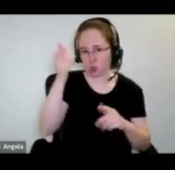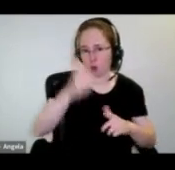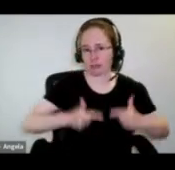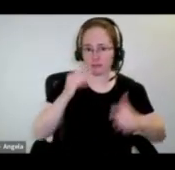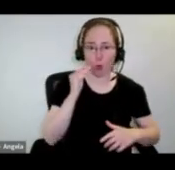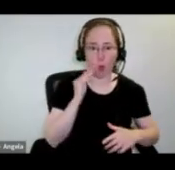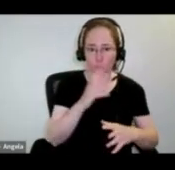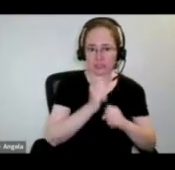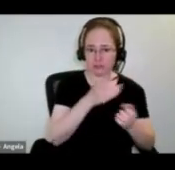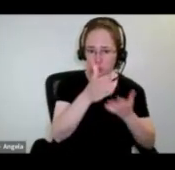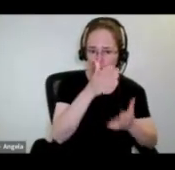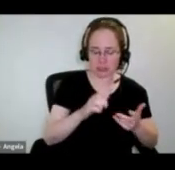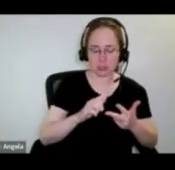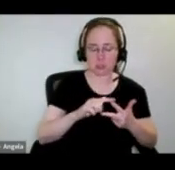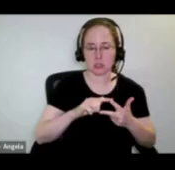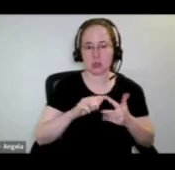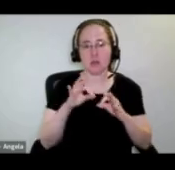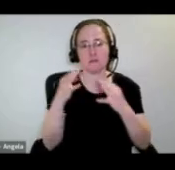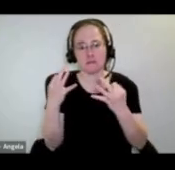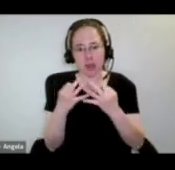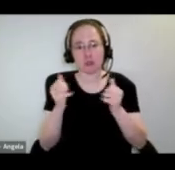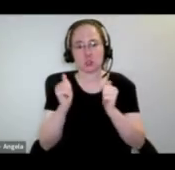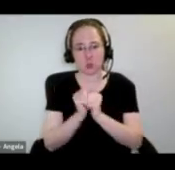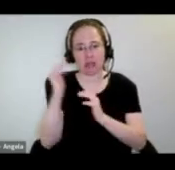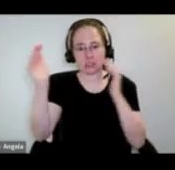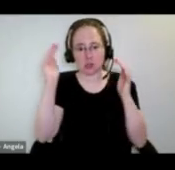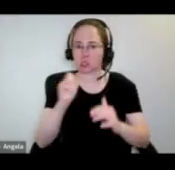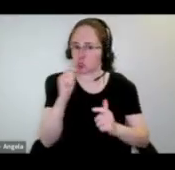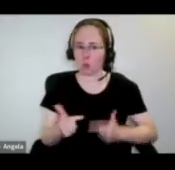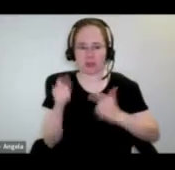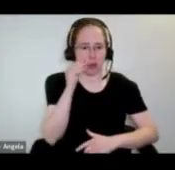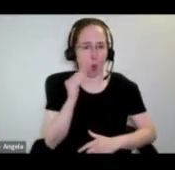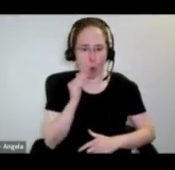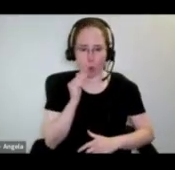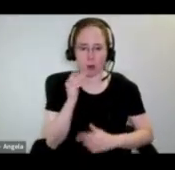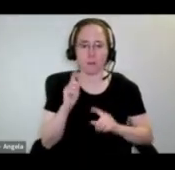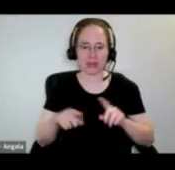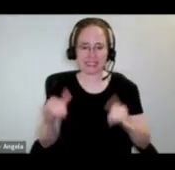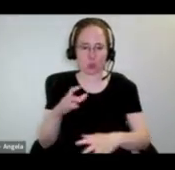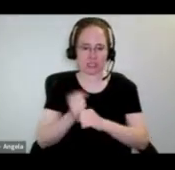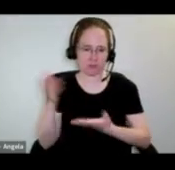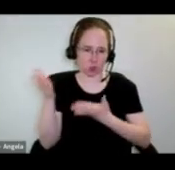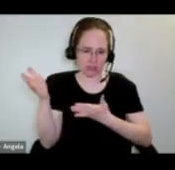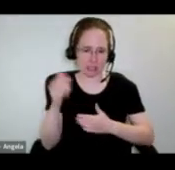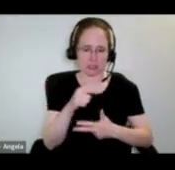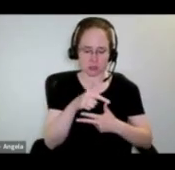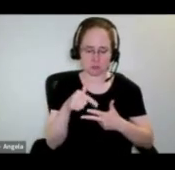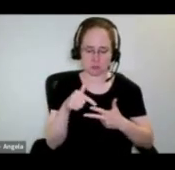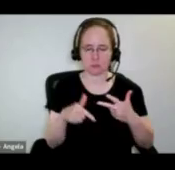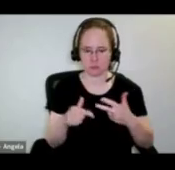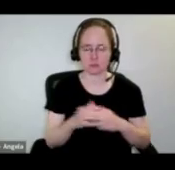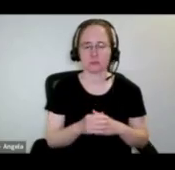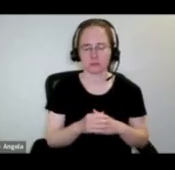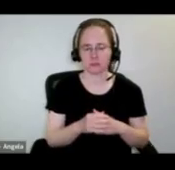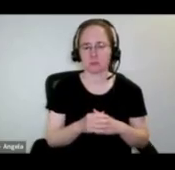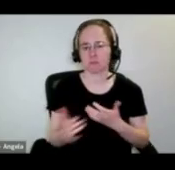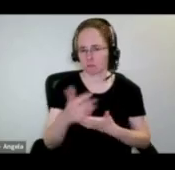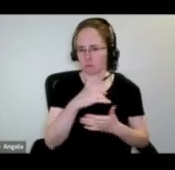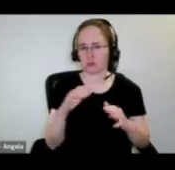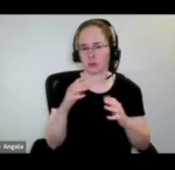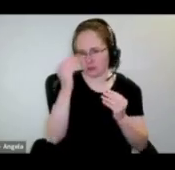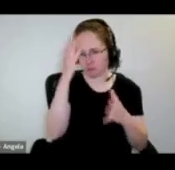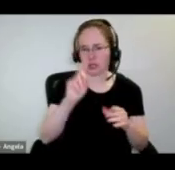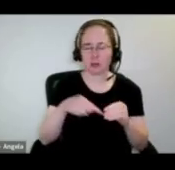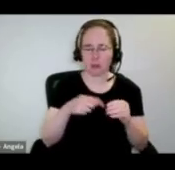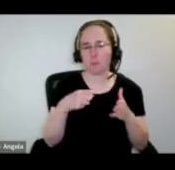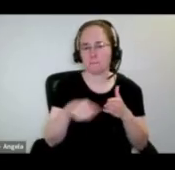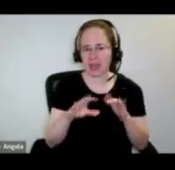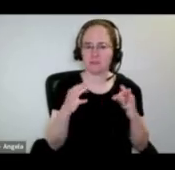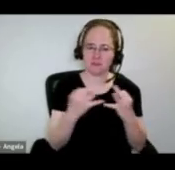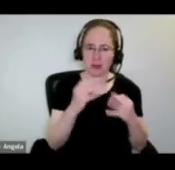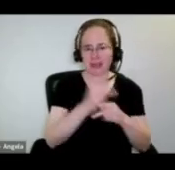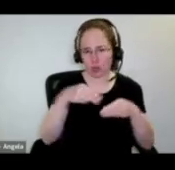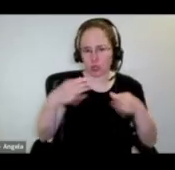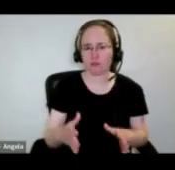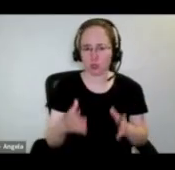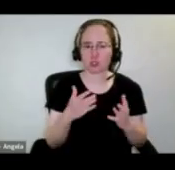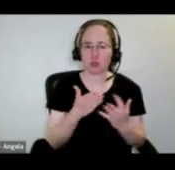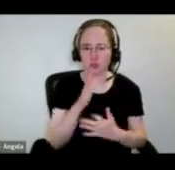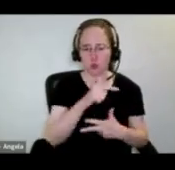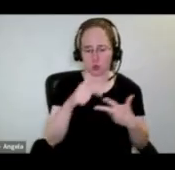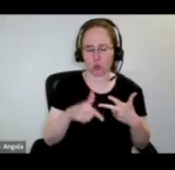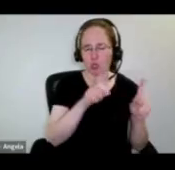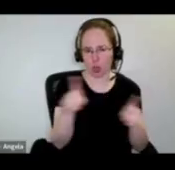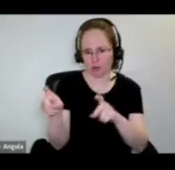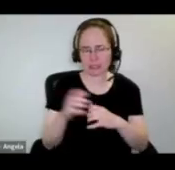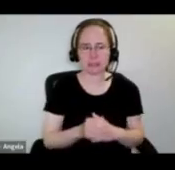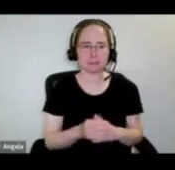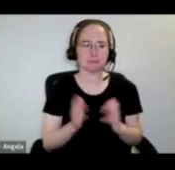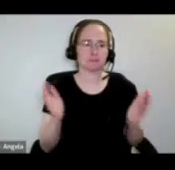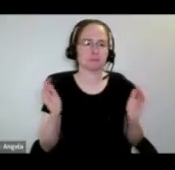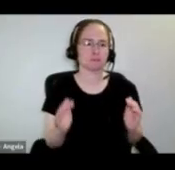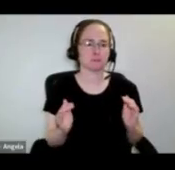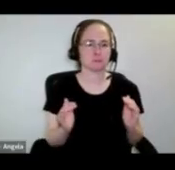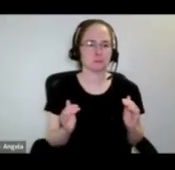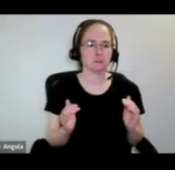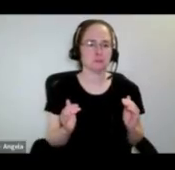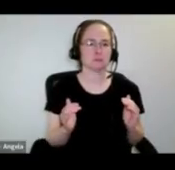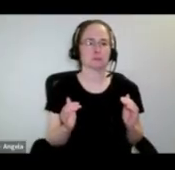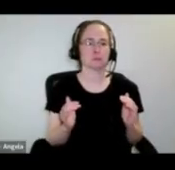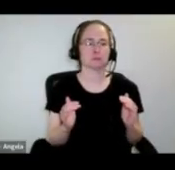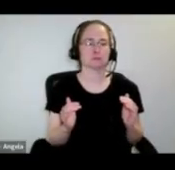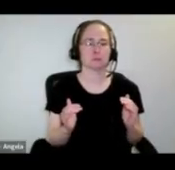Laura Vegas: The adult surveys, one is for an adult who's living at home and receiving services, and the other one is for families of adults who do not live at home and receive services. So we do gather information about paid family caregivers through our family surveys. Next slide, please.